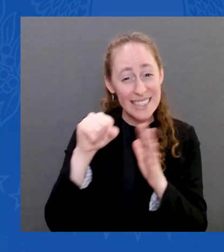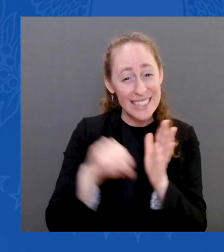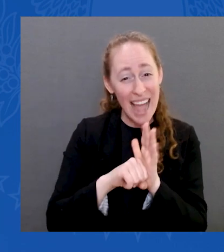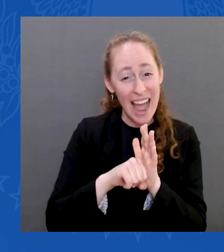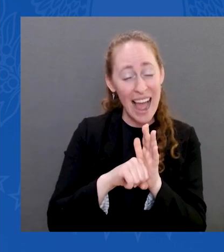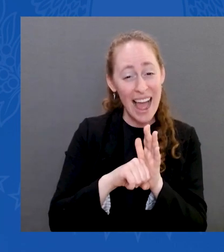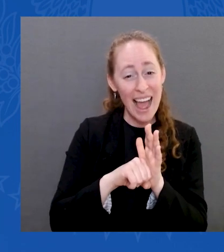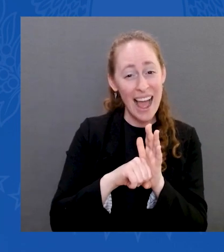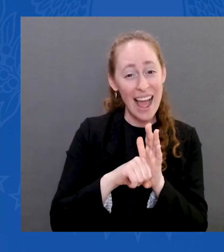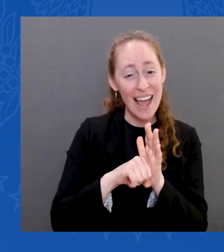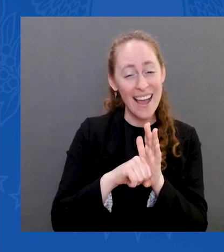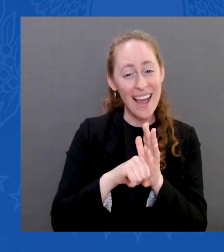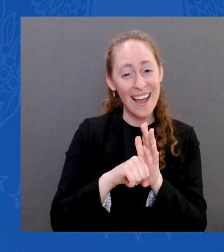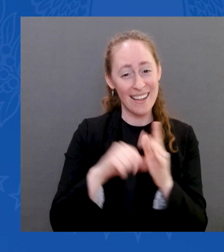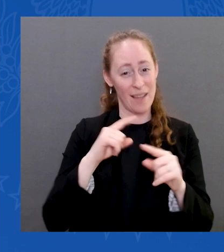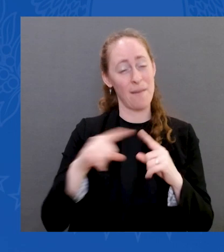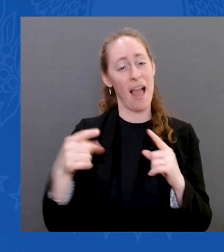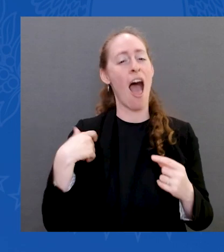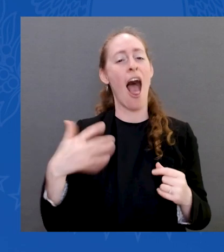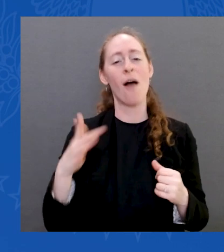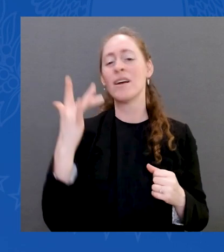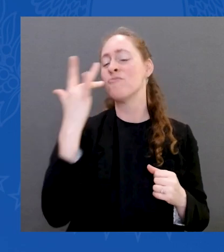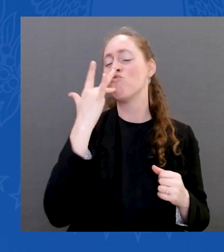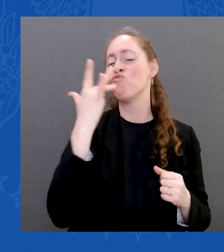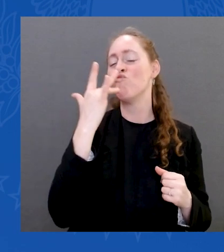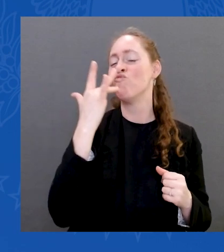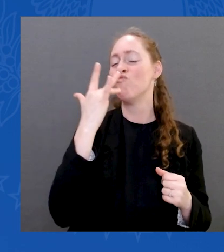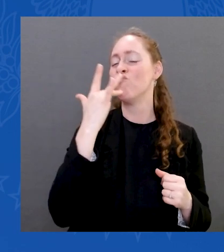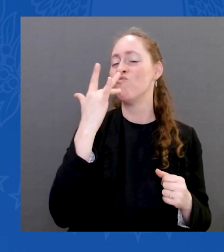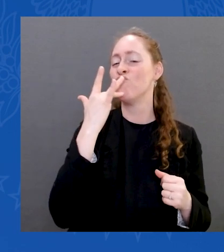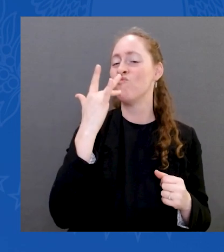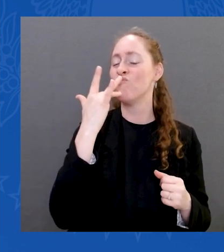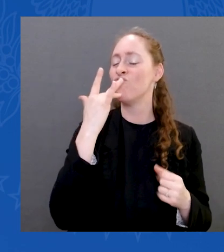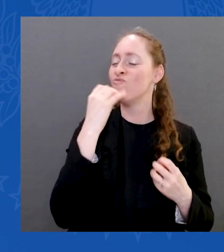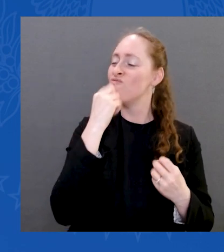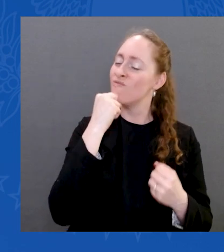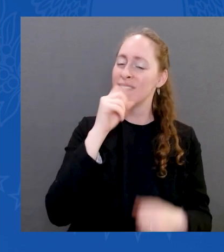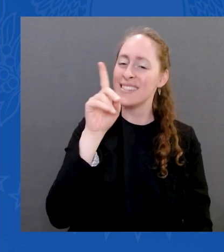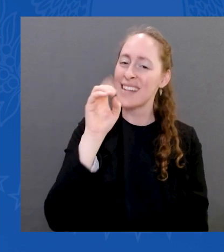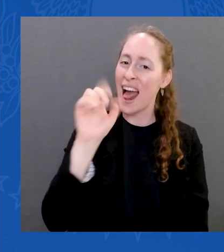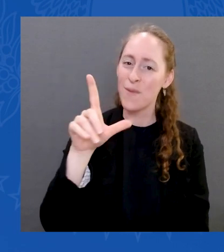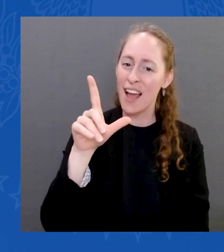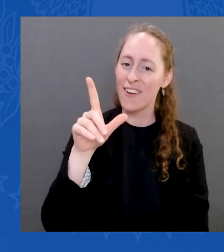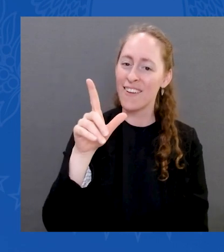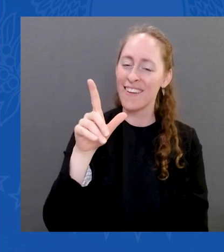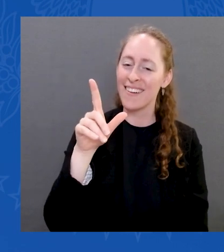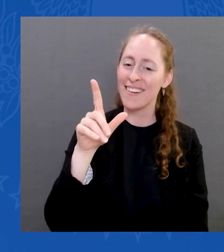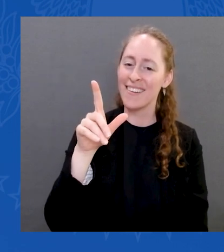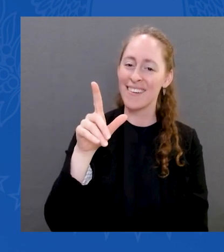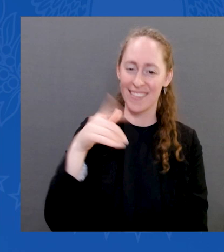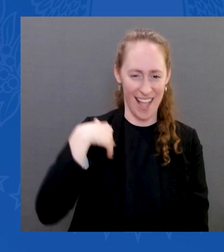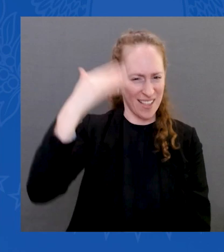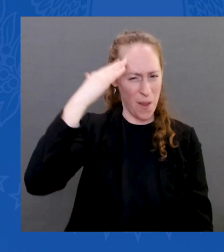I know there are a lot of eighth graders at Brandywine who are feeling confident and more comfortable because of your help.